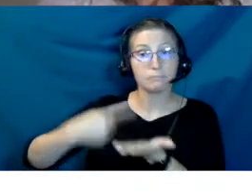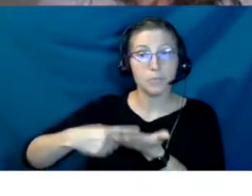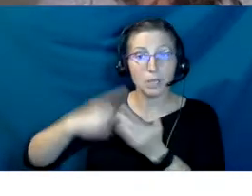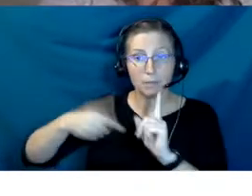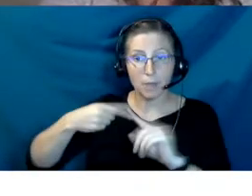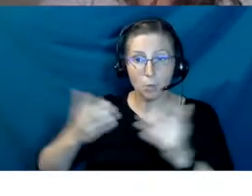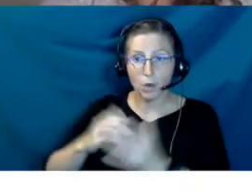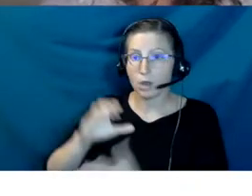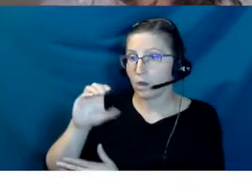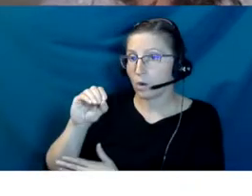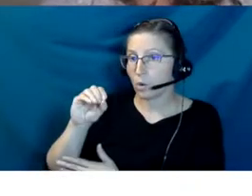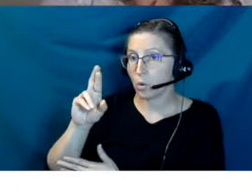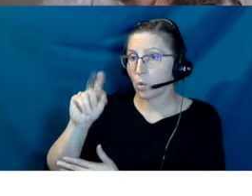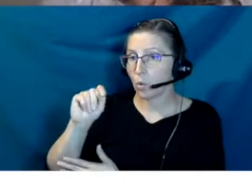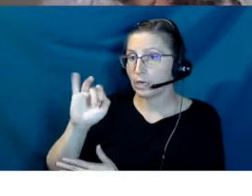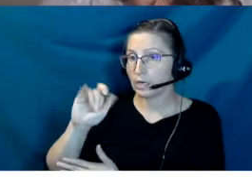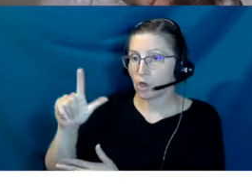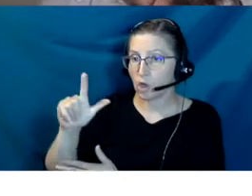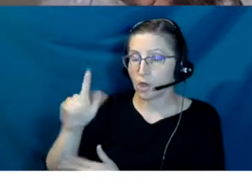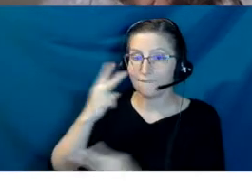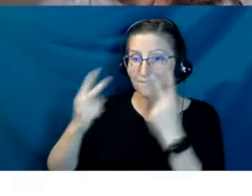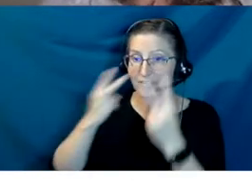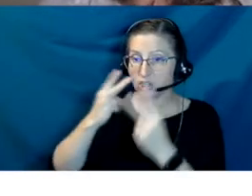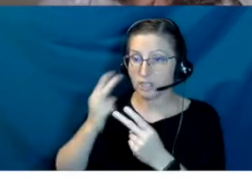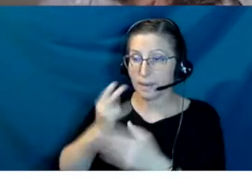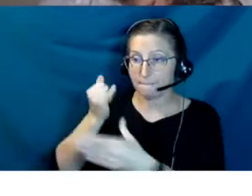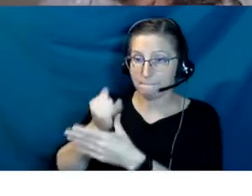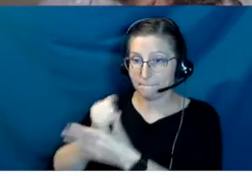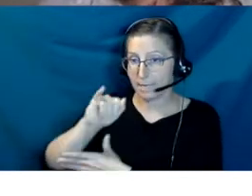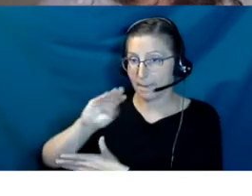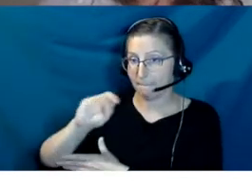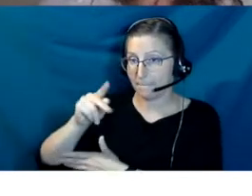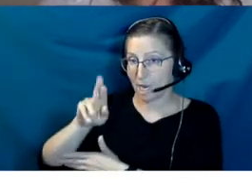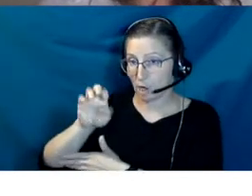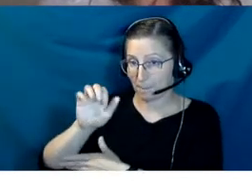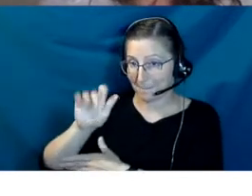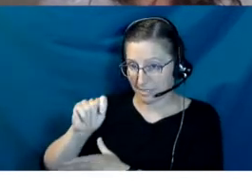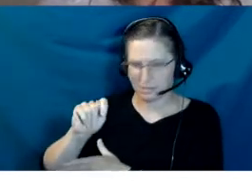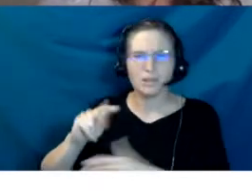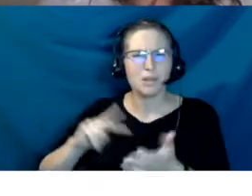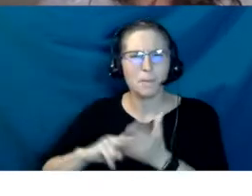visual impairment for if you don't know is a visual processing disorder. So the eyeballs